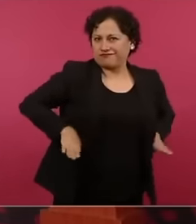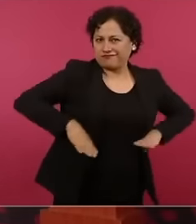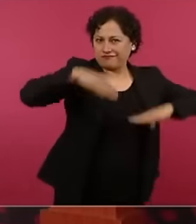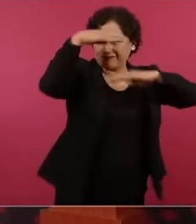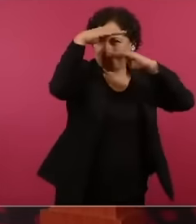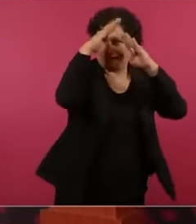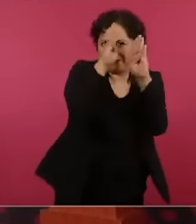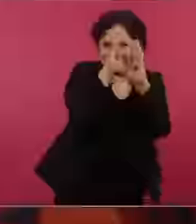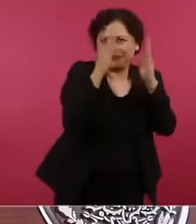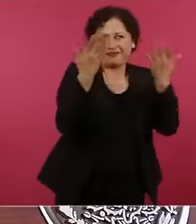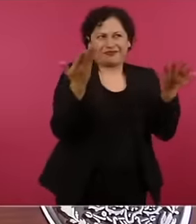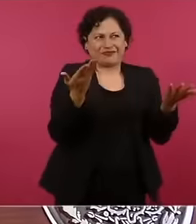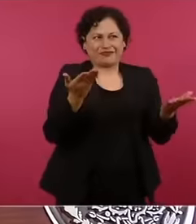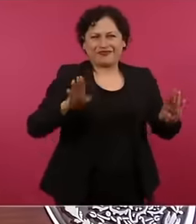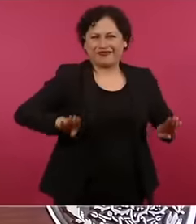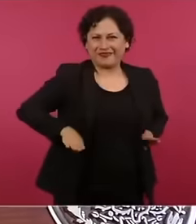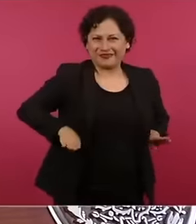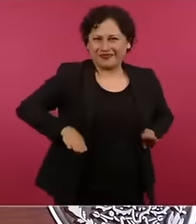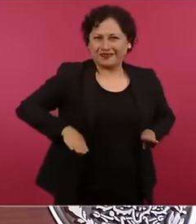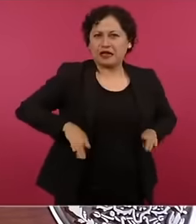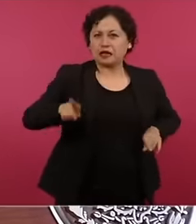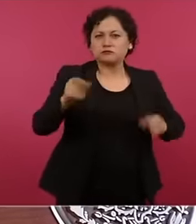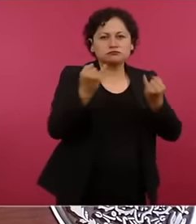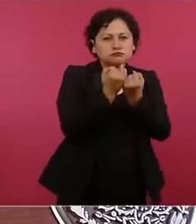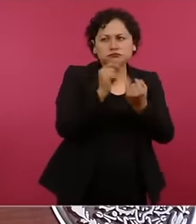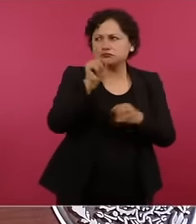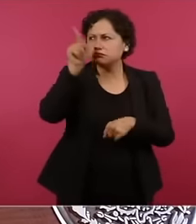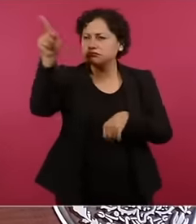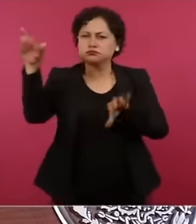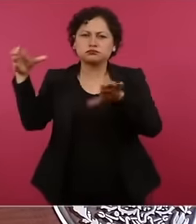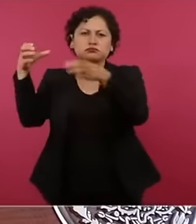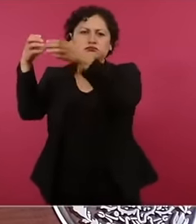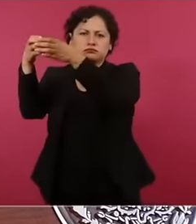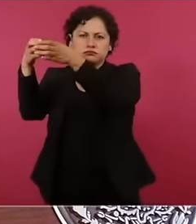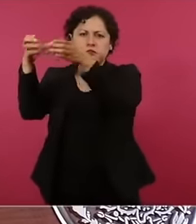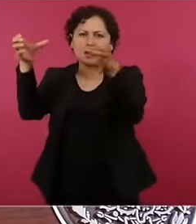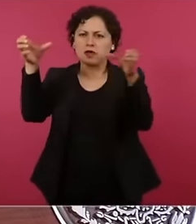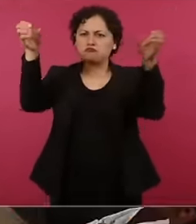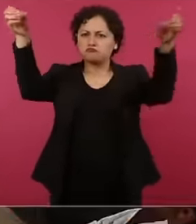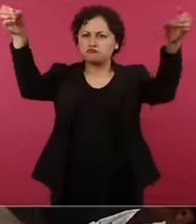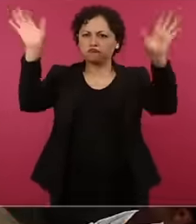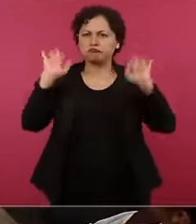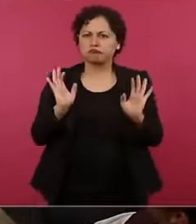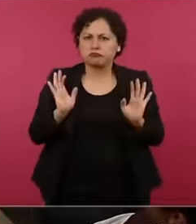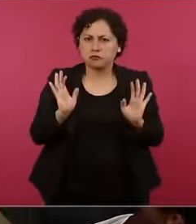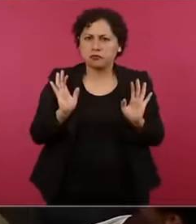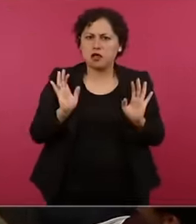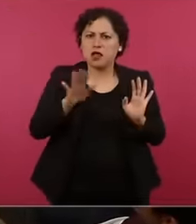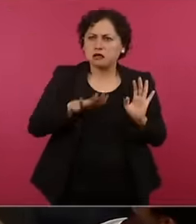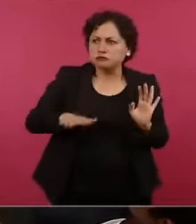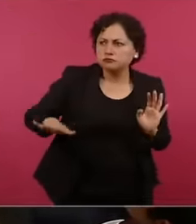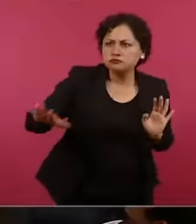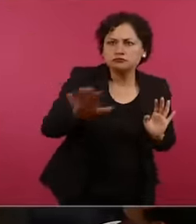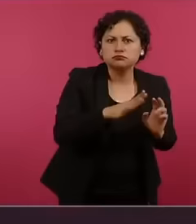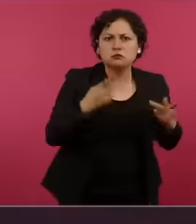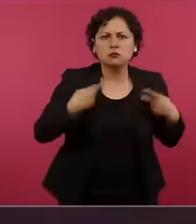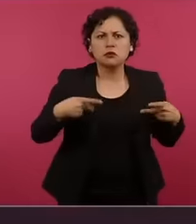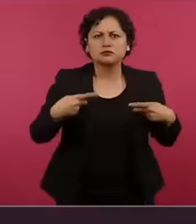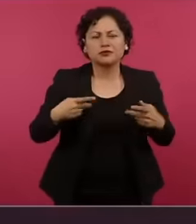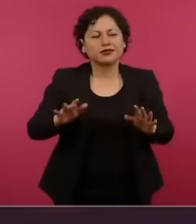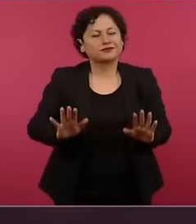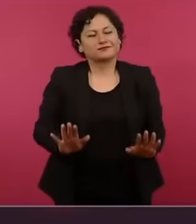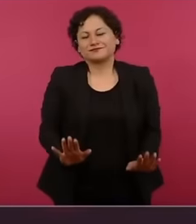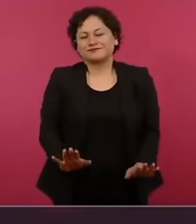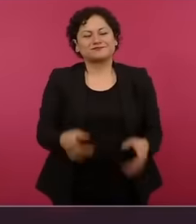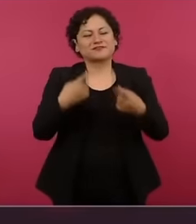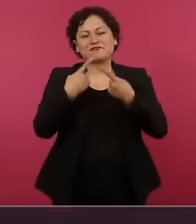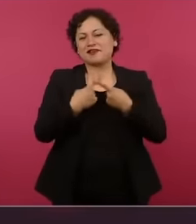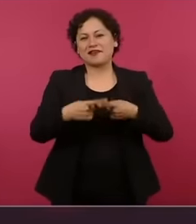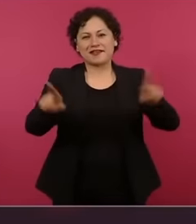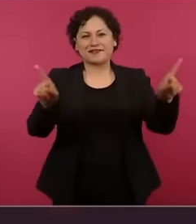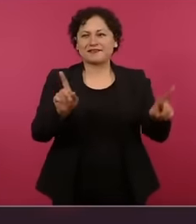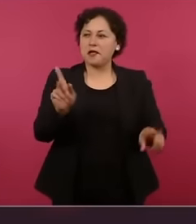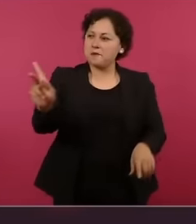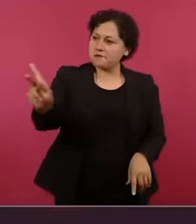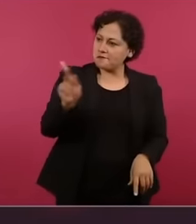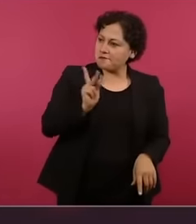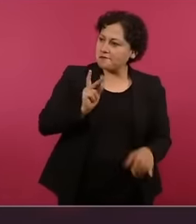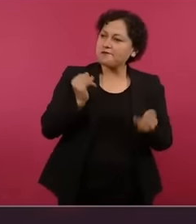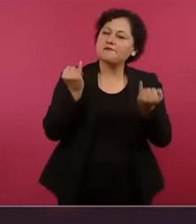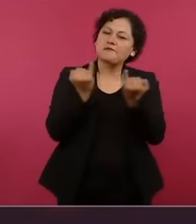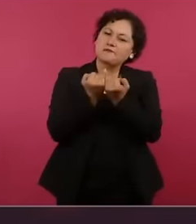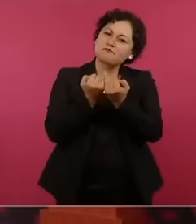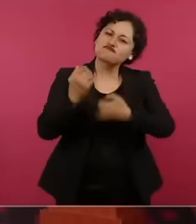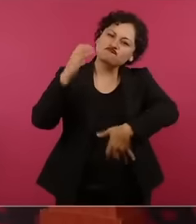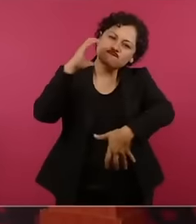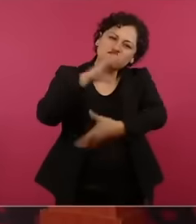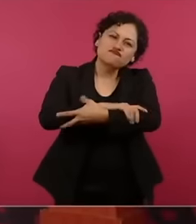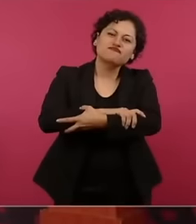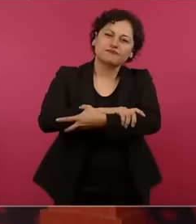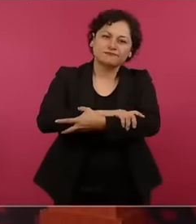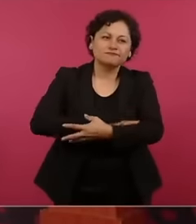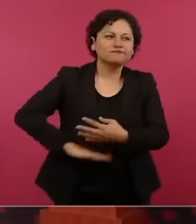the people and we are with the people and we are supporters of universal brotherhood